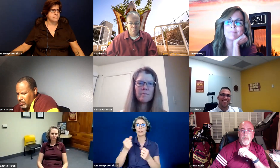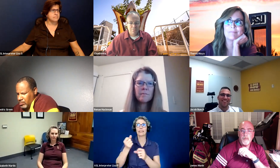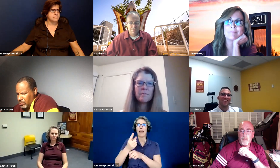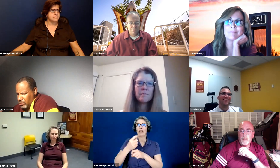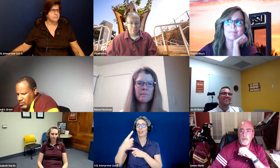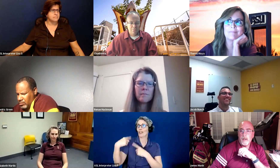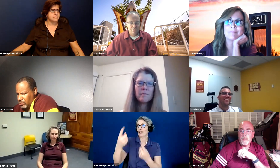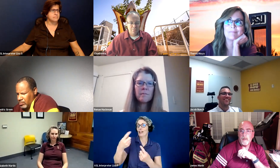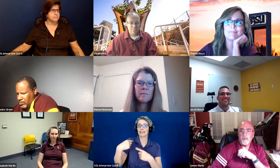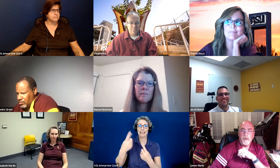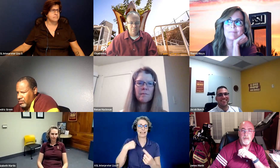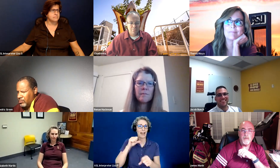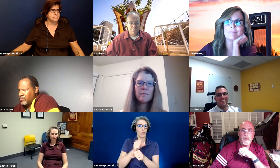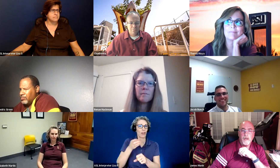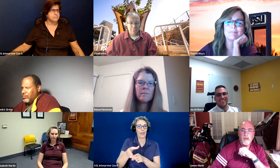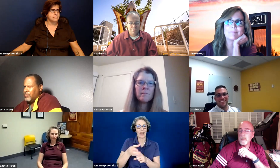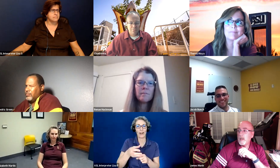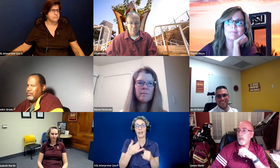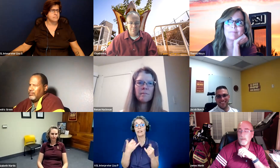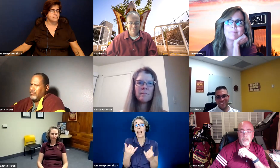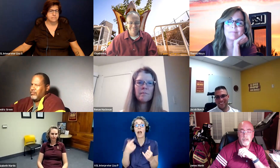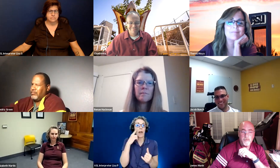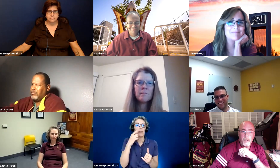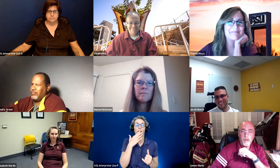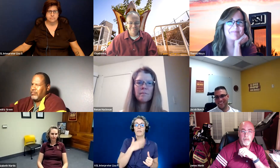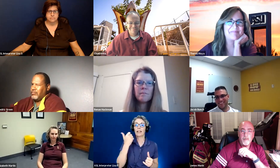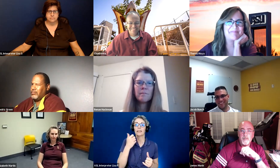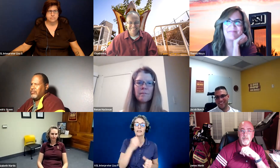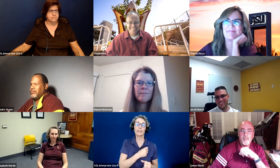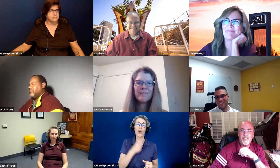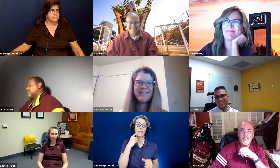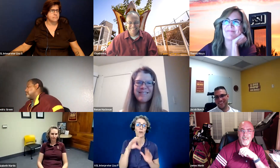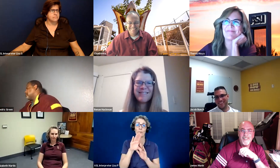It's probably at its finest right now. And I apologize for the background noise, if you can.